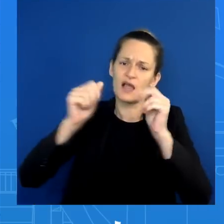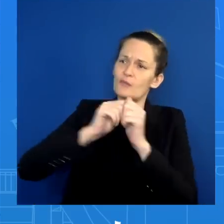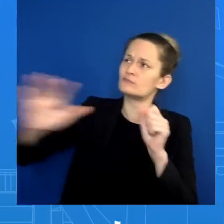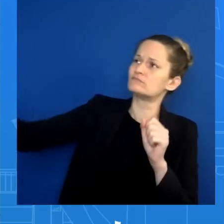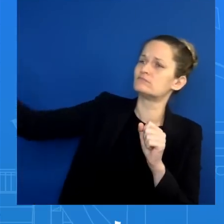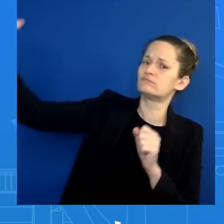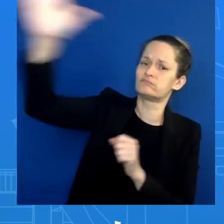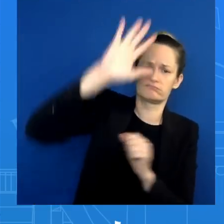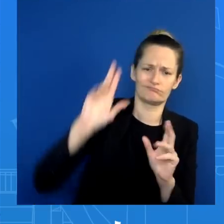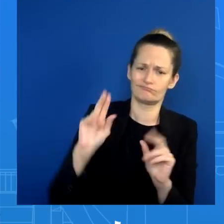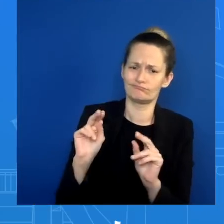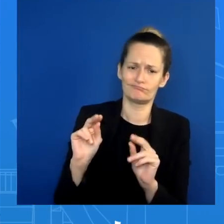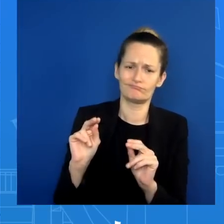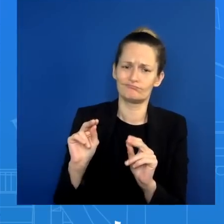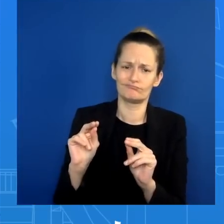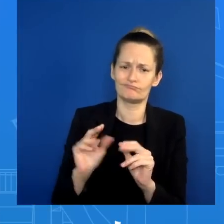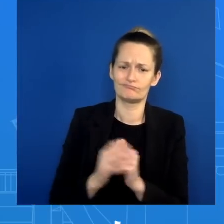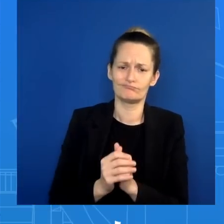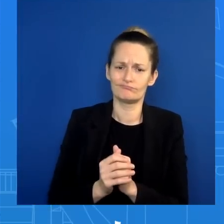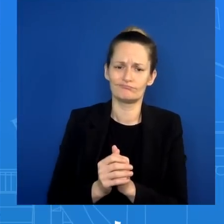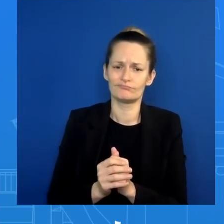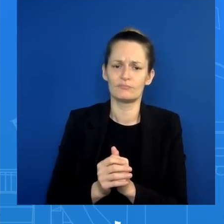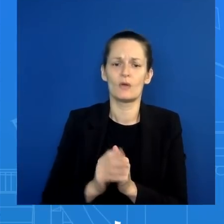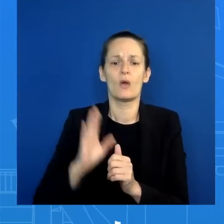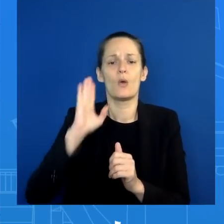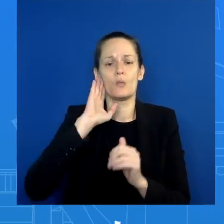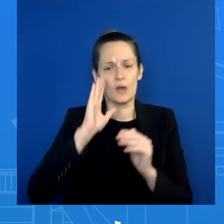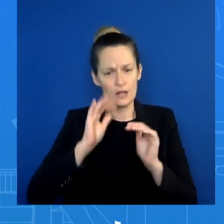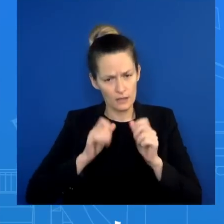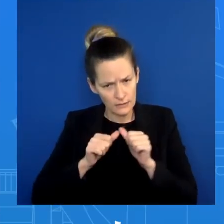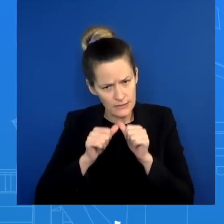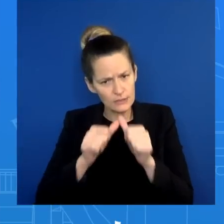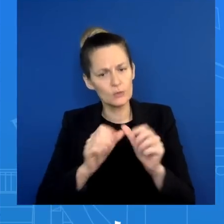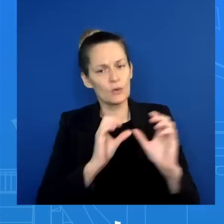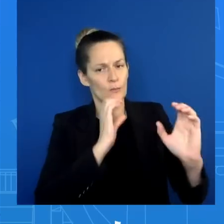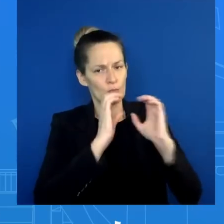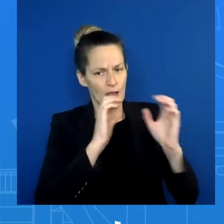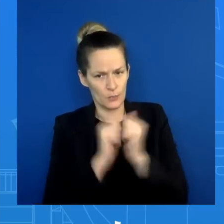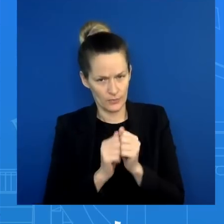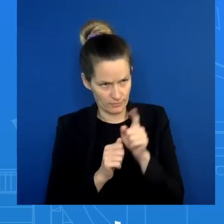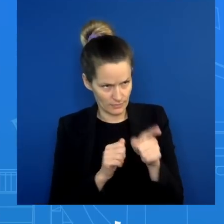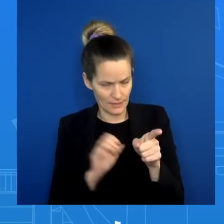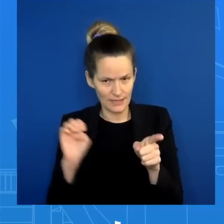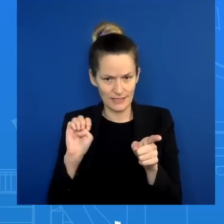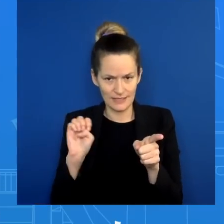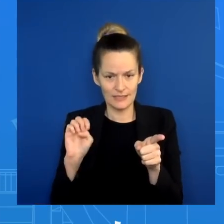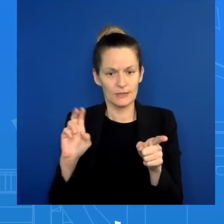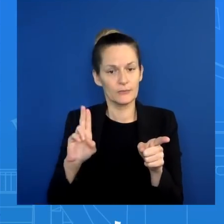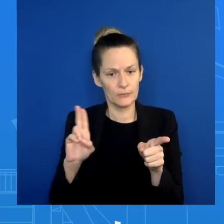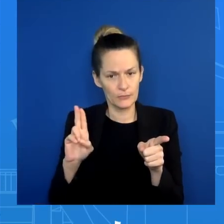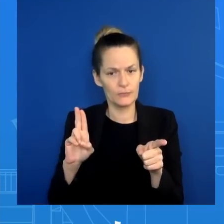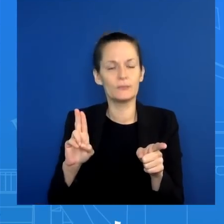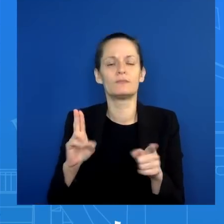open lines of communications. And then I'll go to the back.